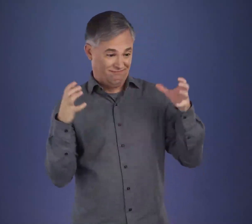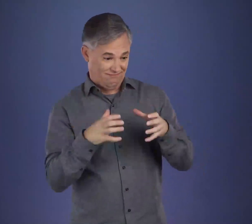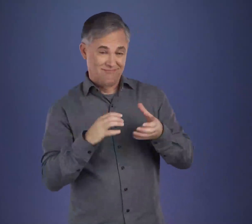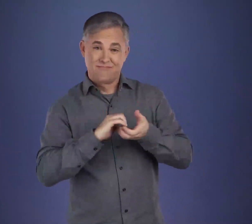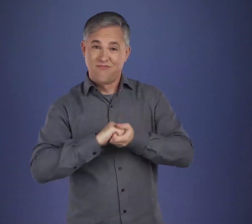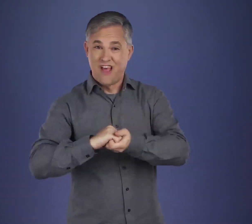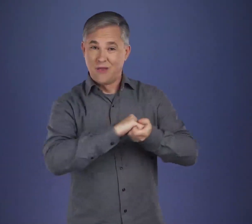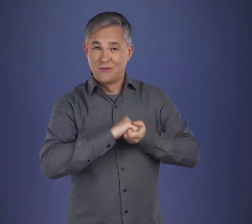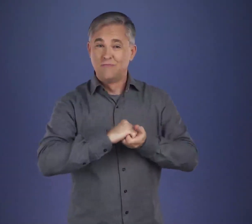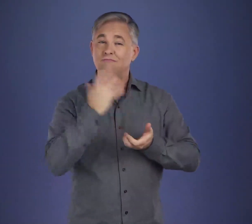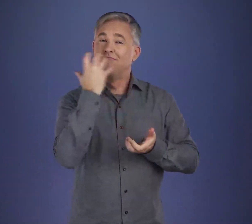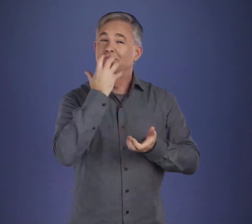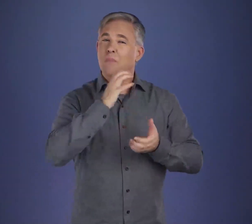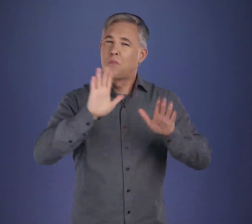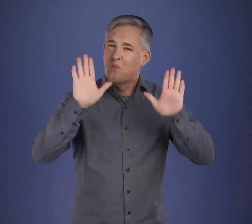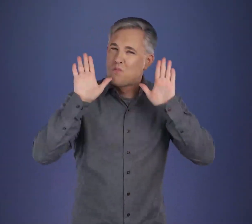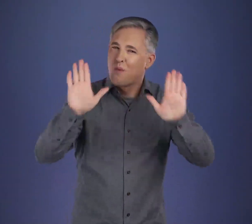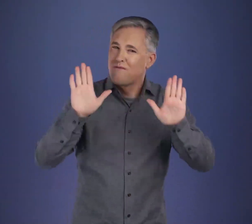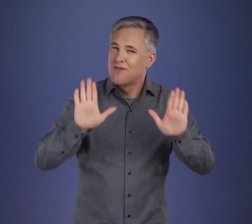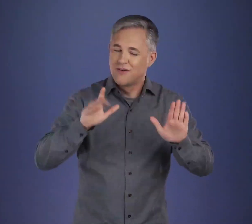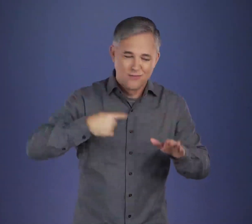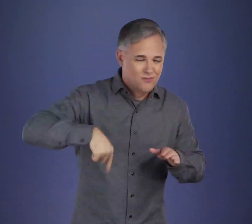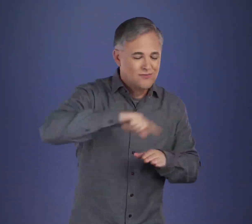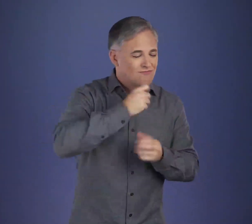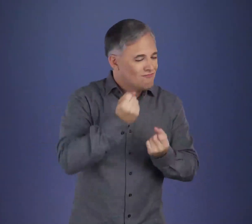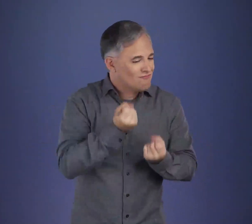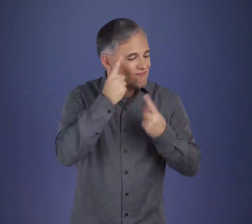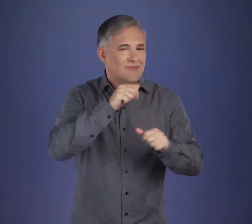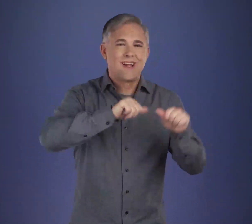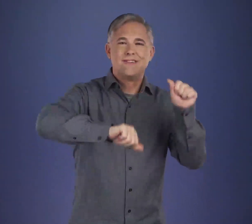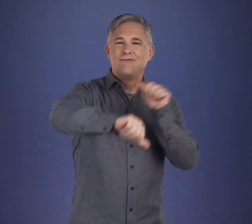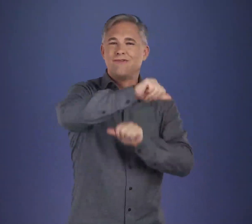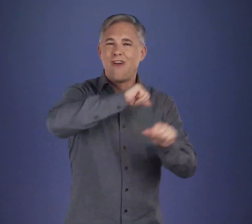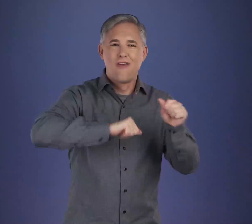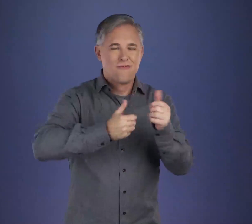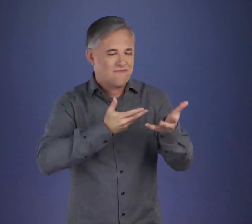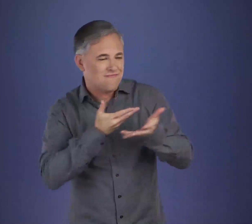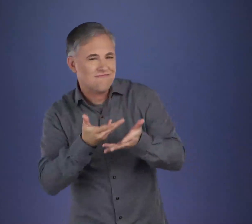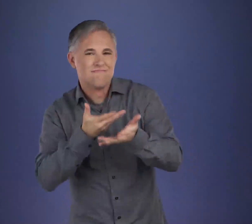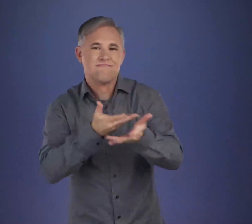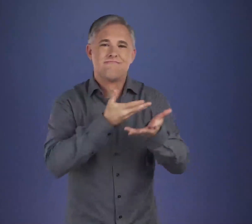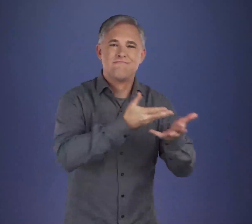I explained what a wonderful Fellowship we had, how well we understood each other.